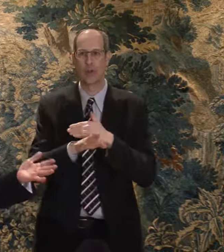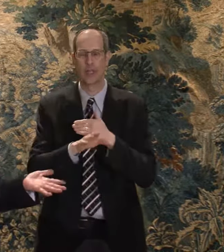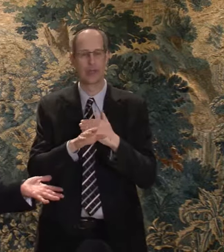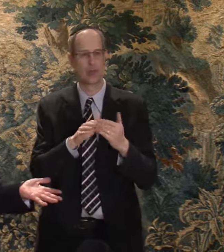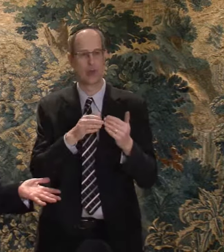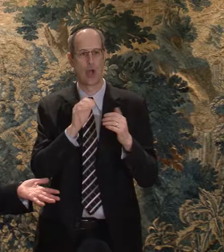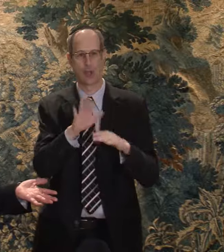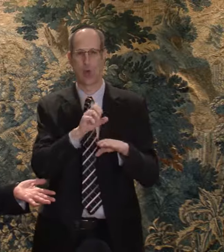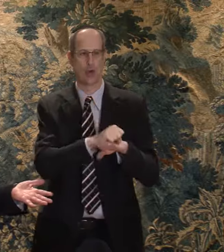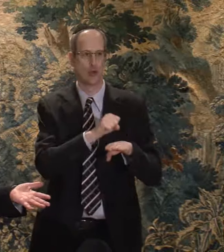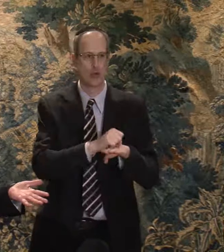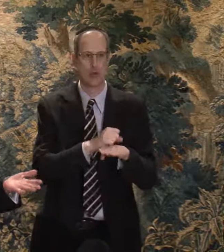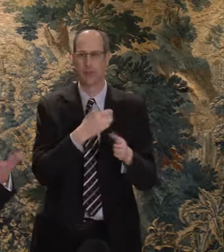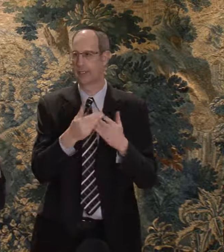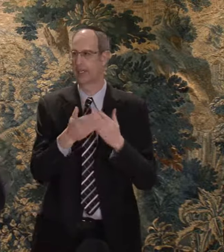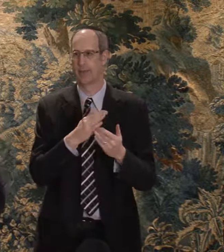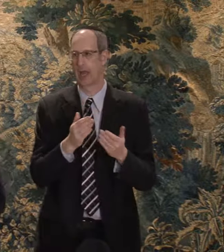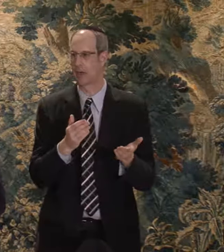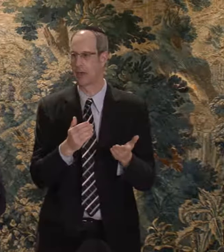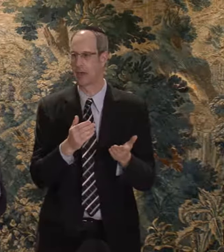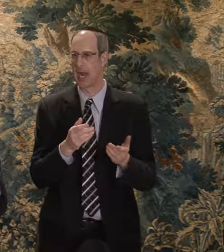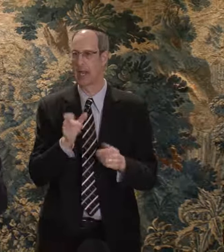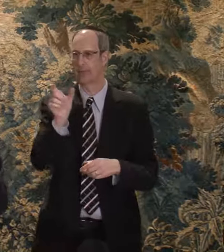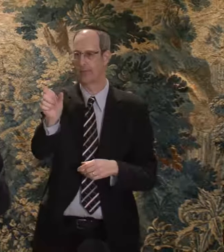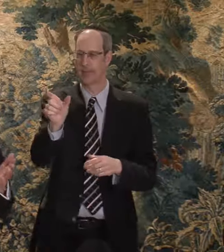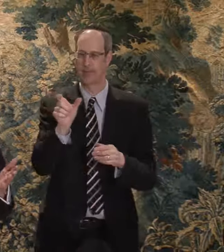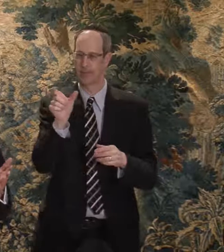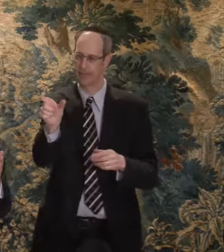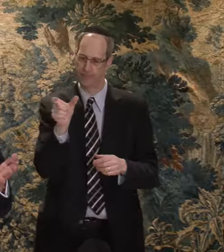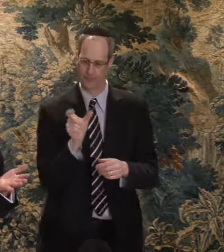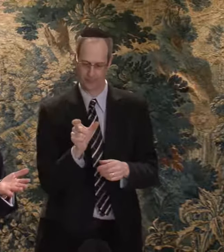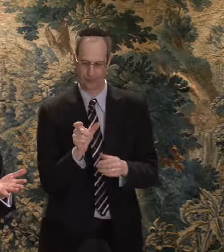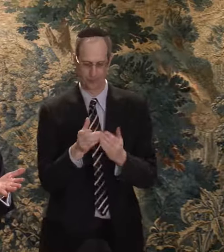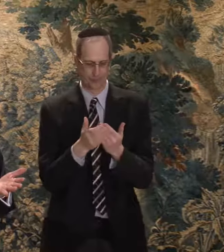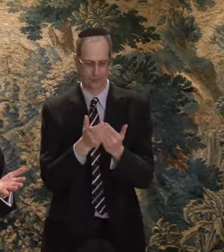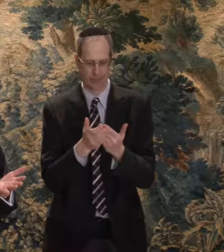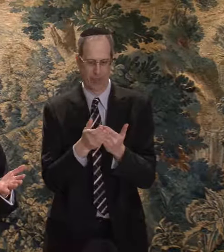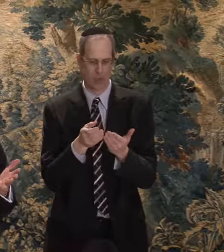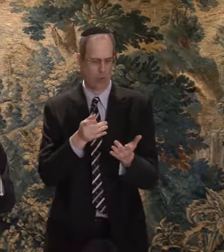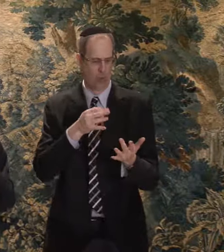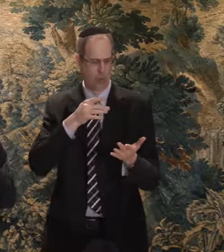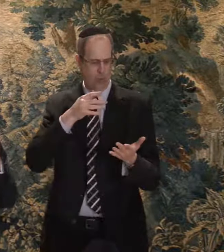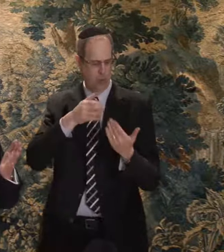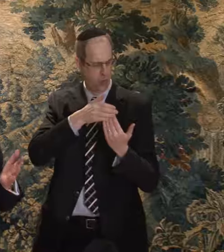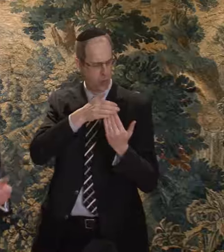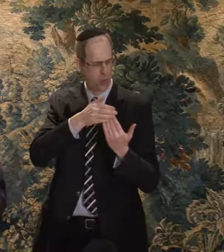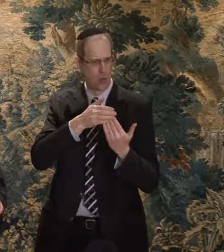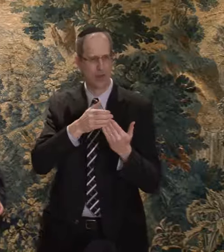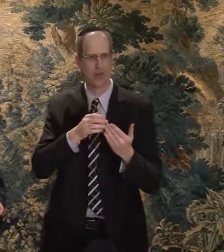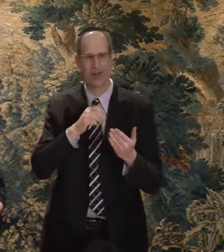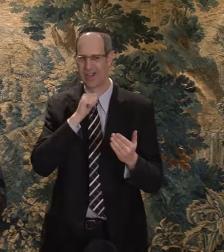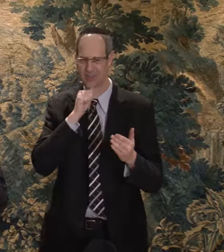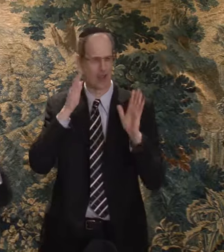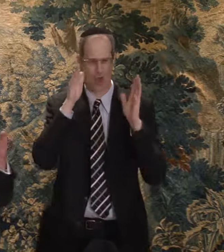you davon when you take a sitter off the shelf and you're dancing at 80 miles an hour you're not concentrating and you can't